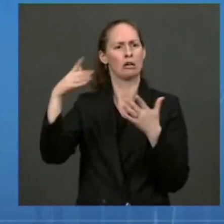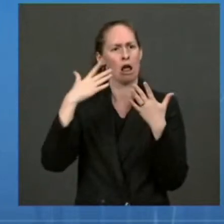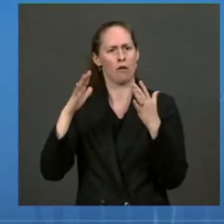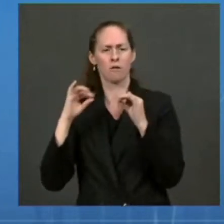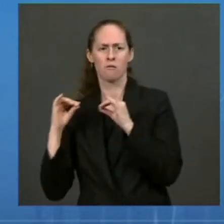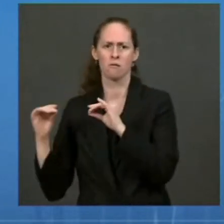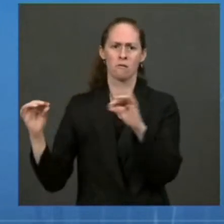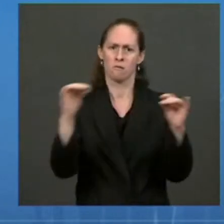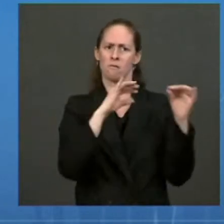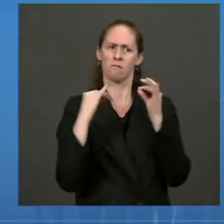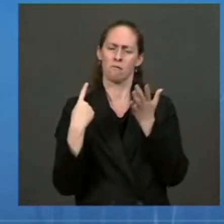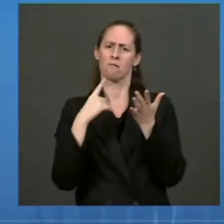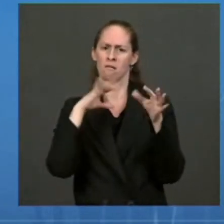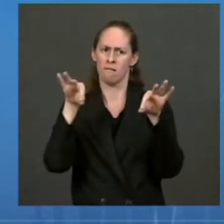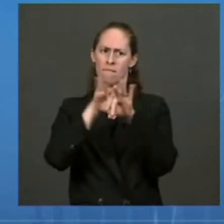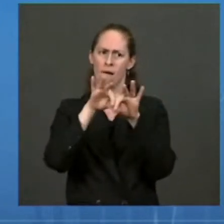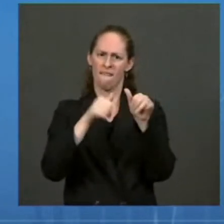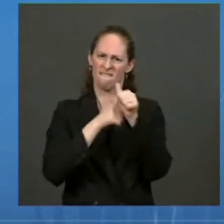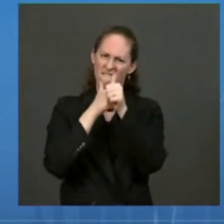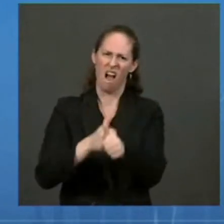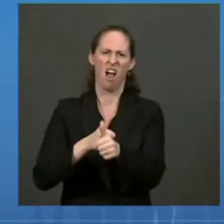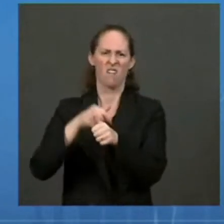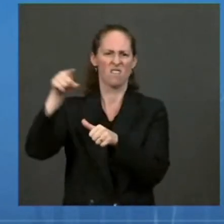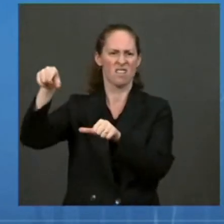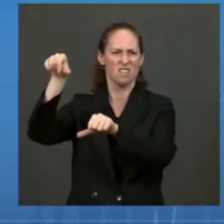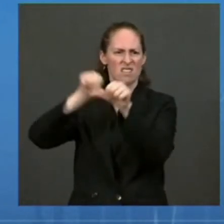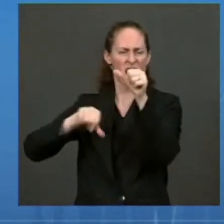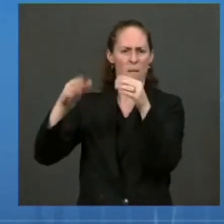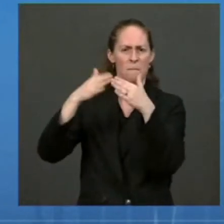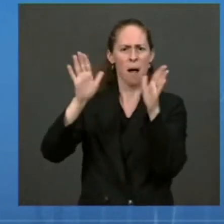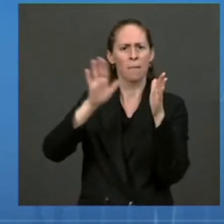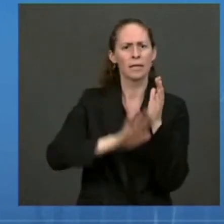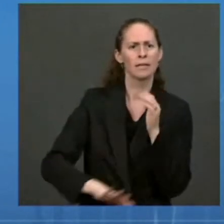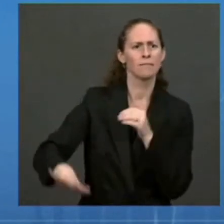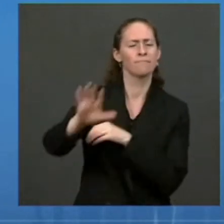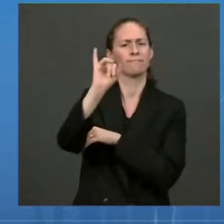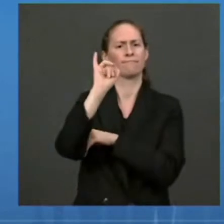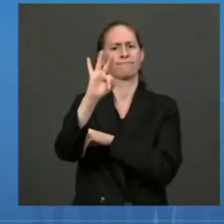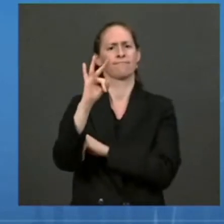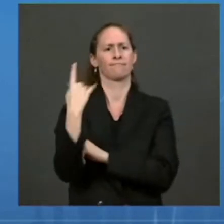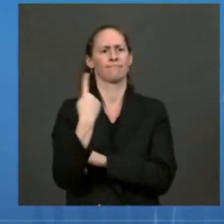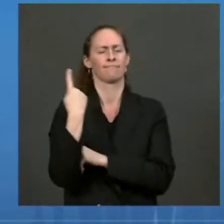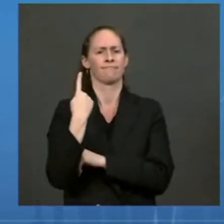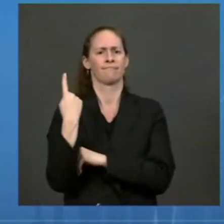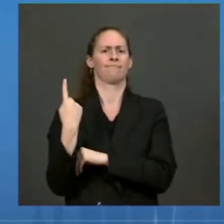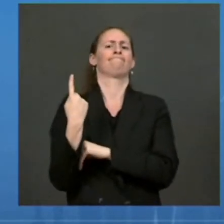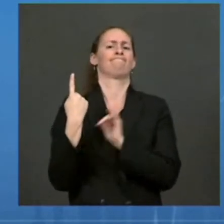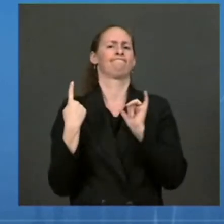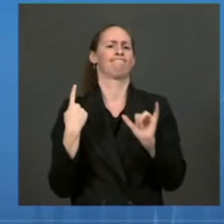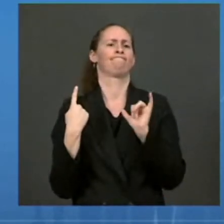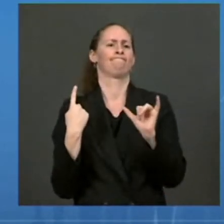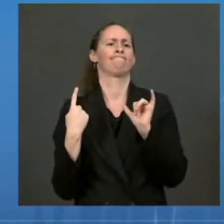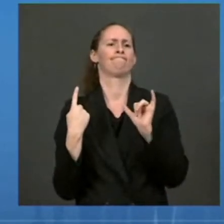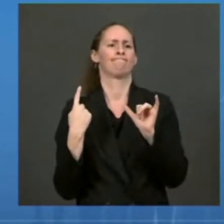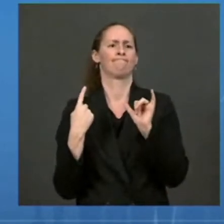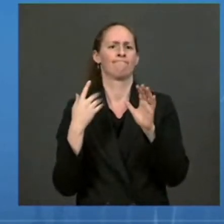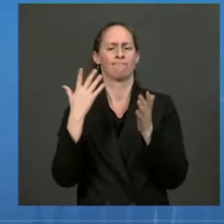WALENSKY, DR. COLLINS ANOTHER SCIENTIFIC LEADERS IN THE